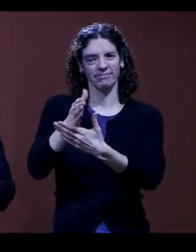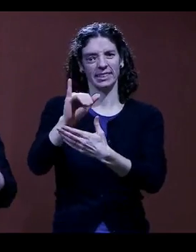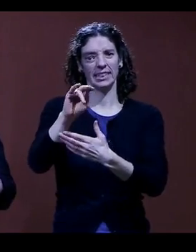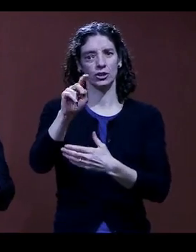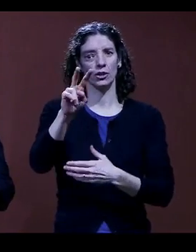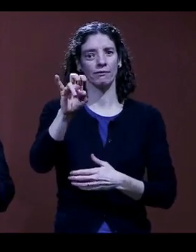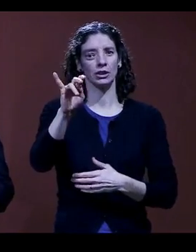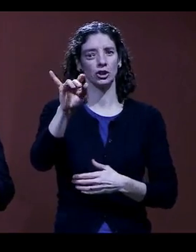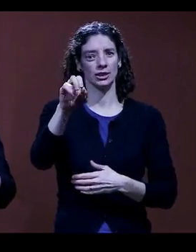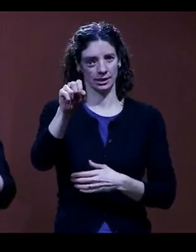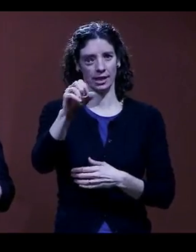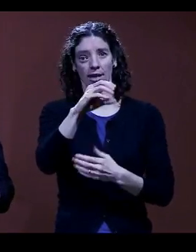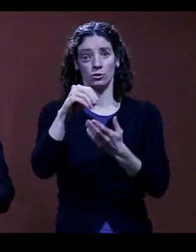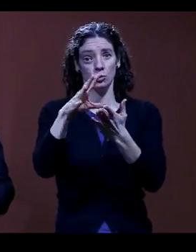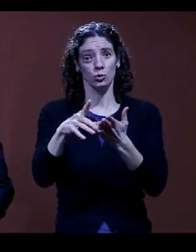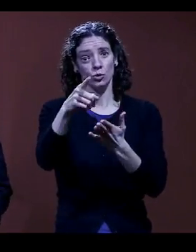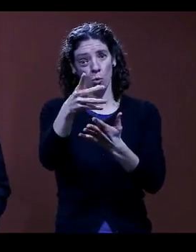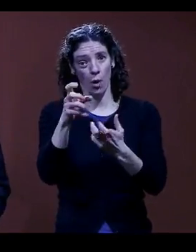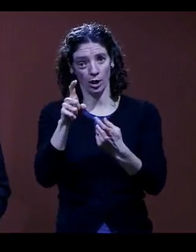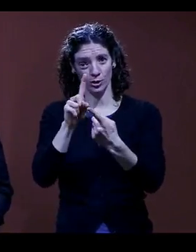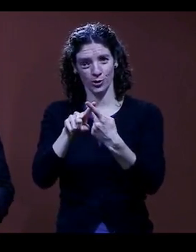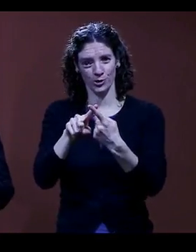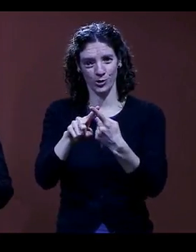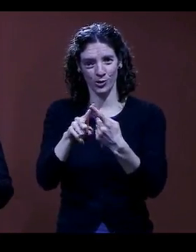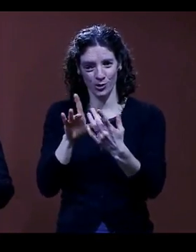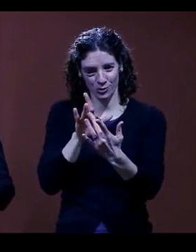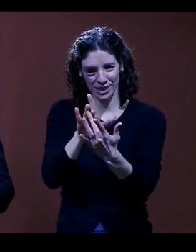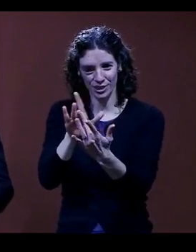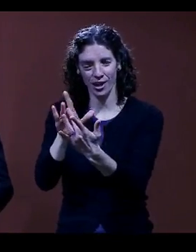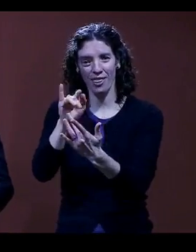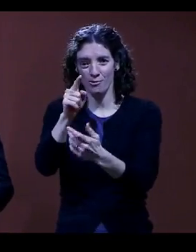at the right time, at the right dosage. All these things are kinds of things